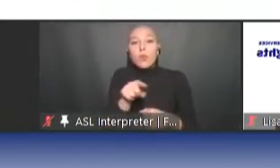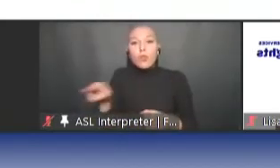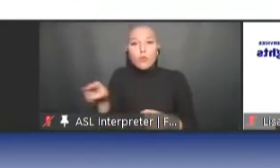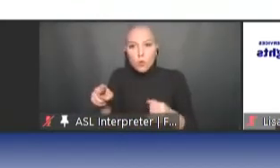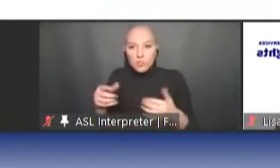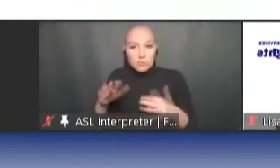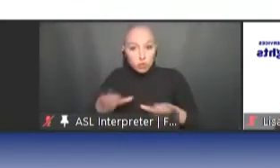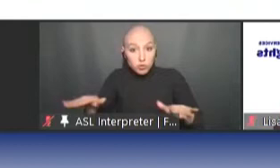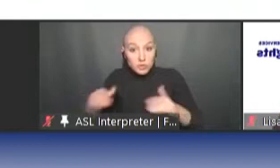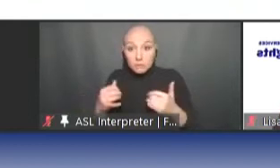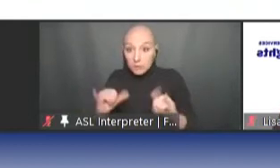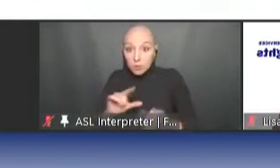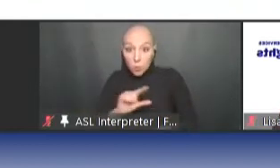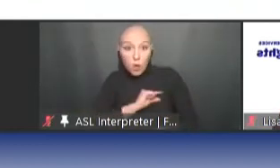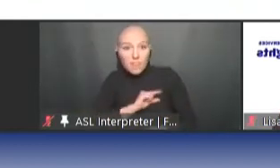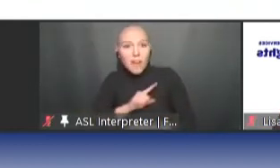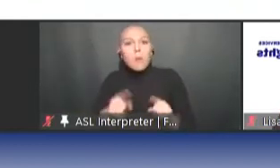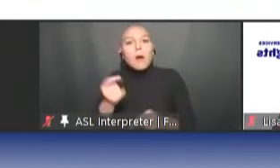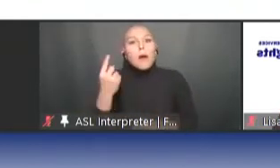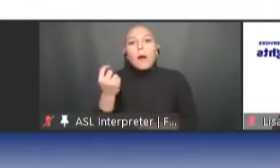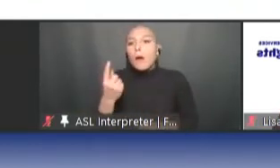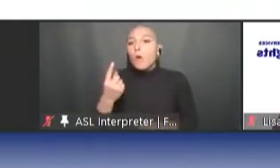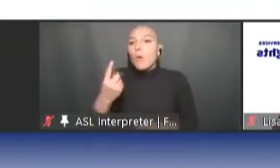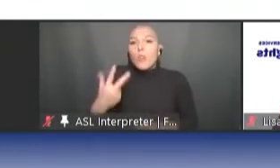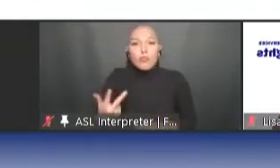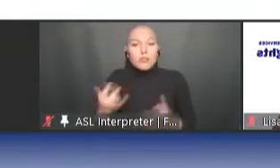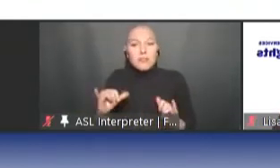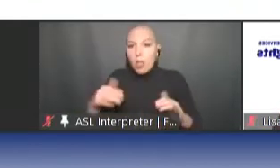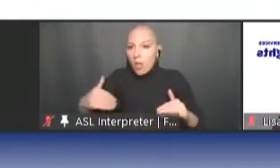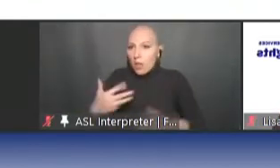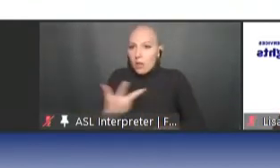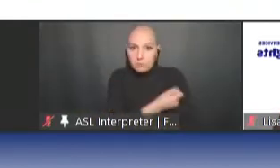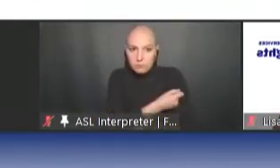Third, workplaces prone to an outbreak should mandate vaccination. This includes high-density